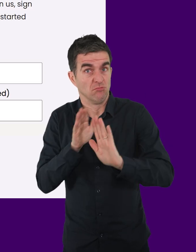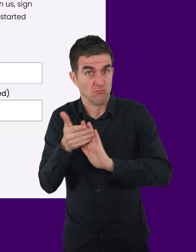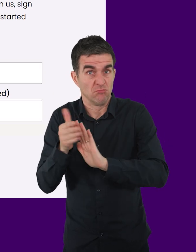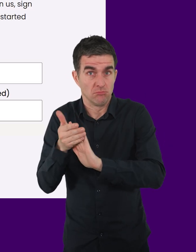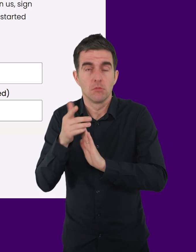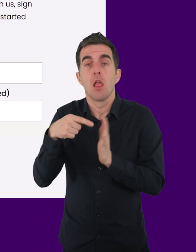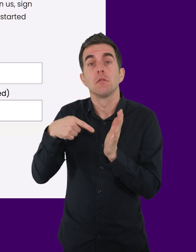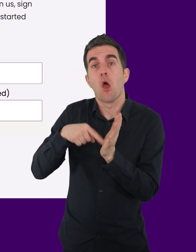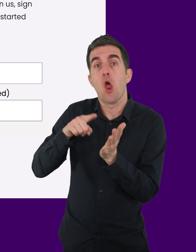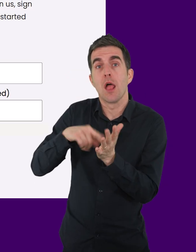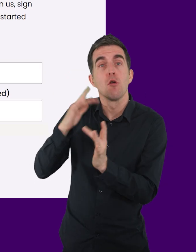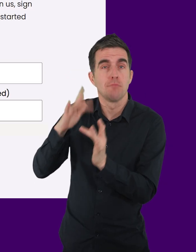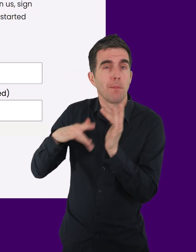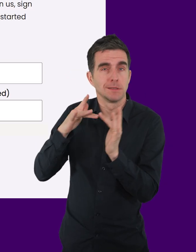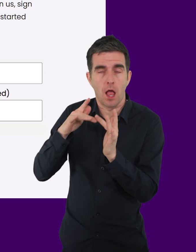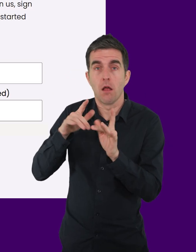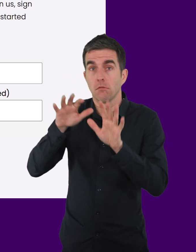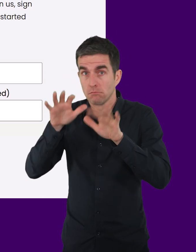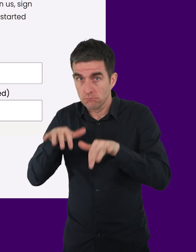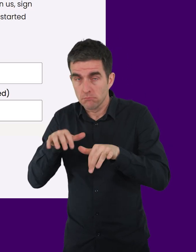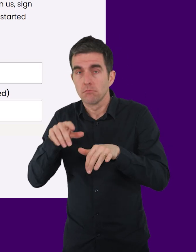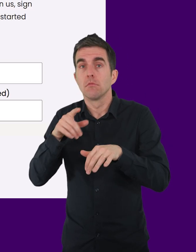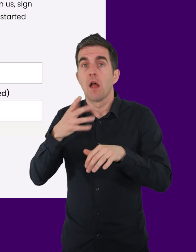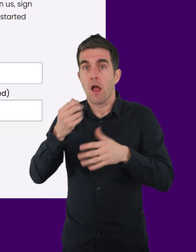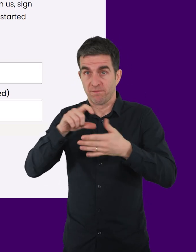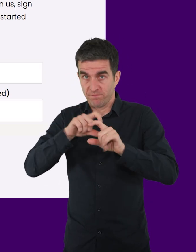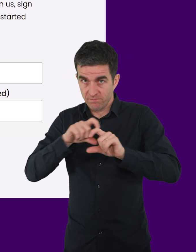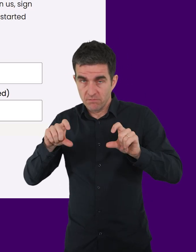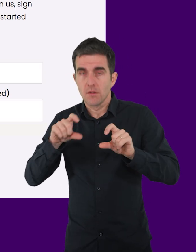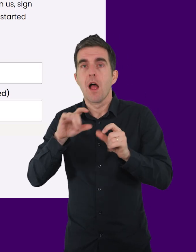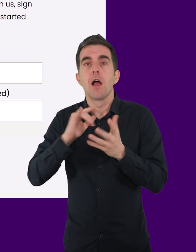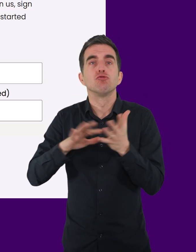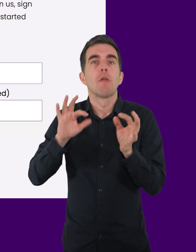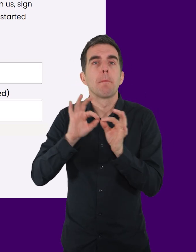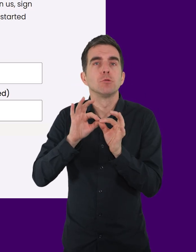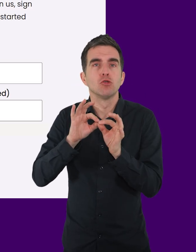In this form on the TetraLogical website, the submit button is labelled "Subscribe"